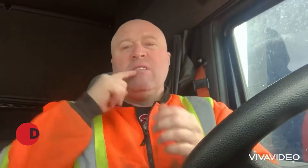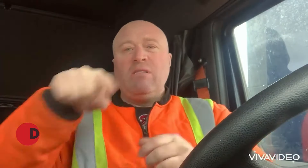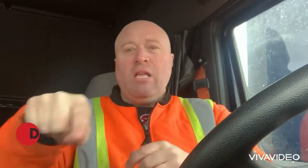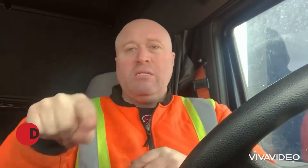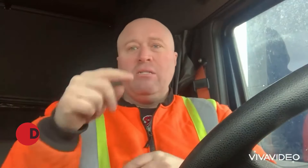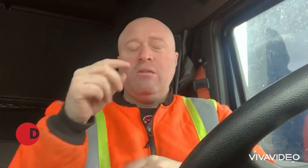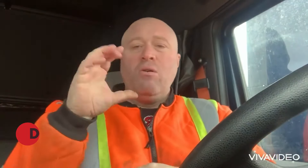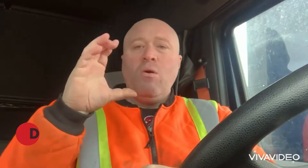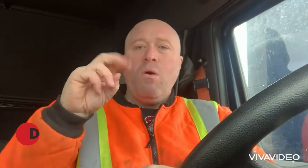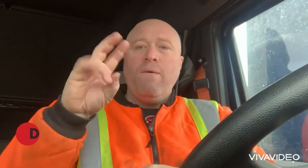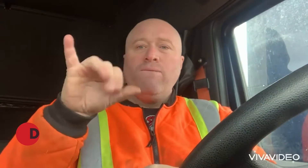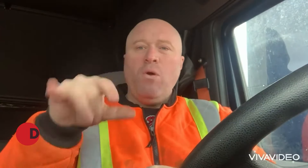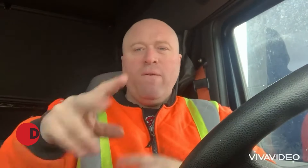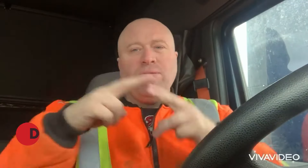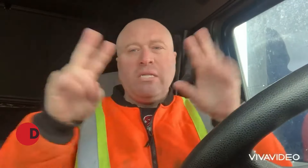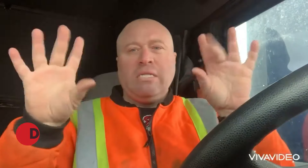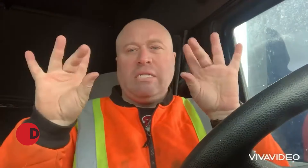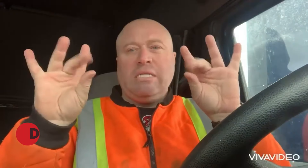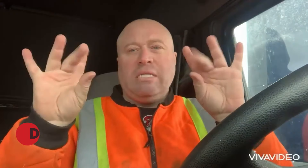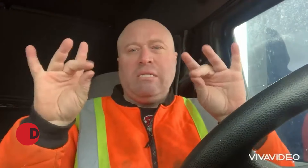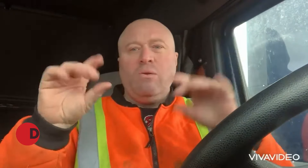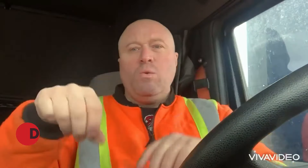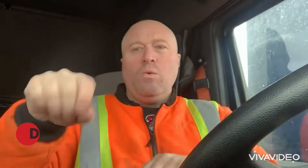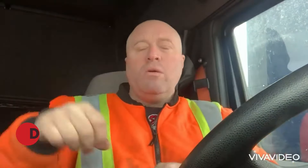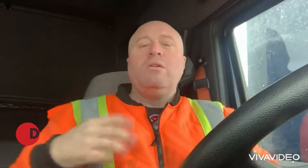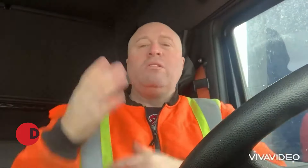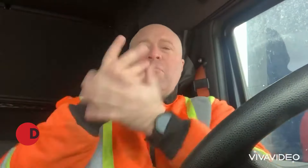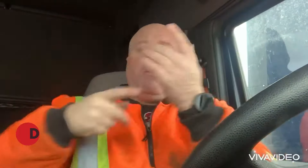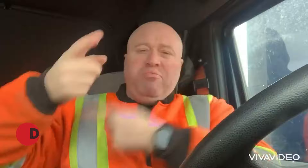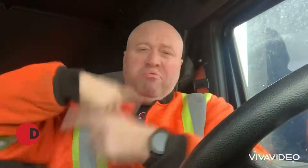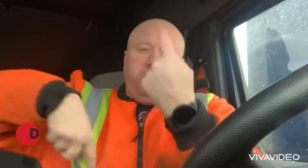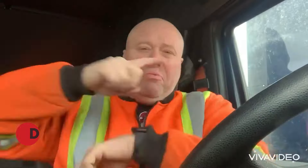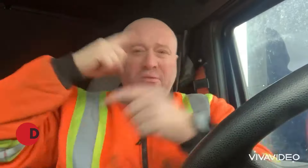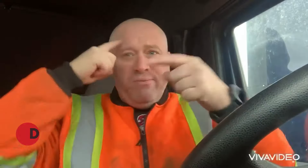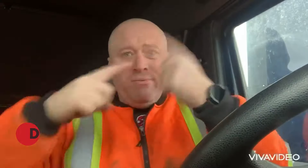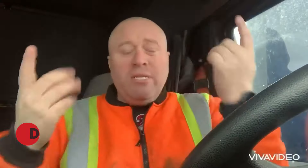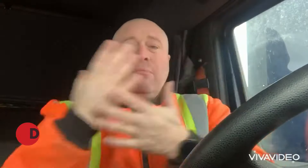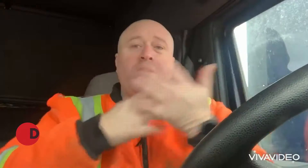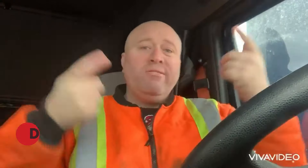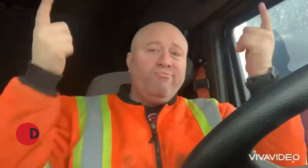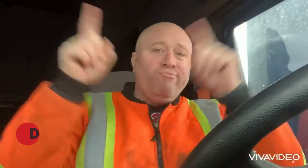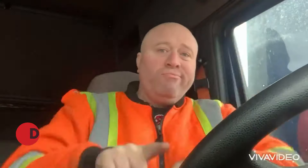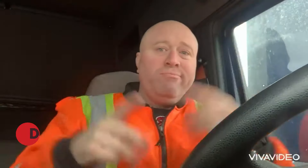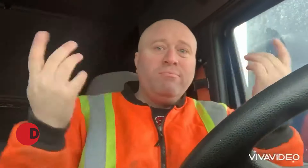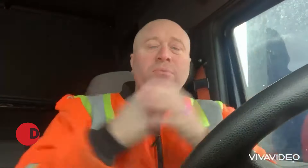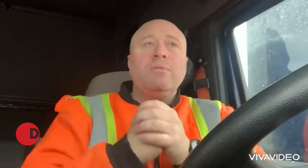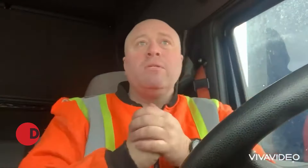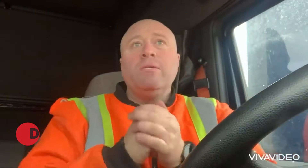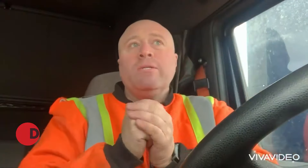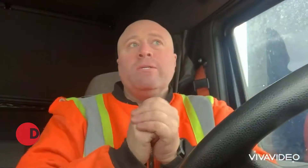Really, this convoy is very sticky. Some have strong disagreements, and some agree with it.